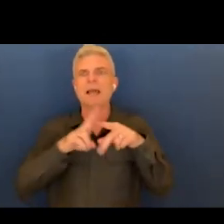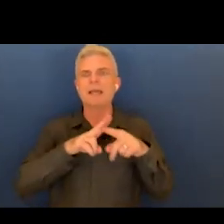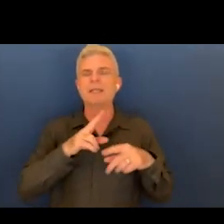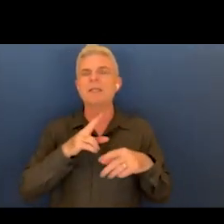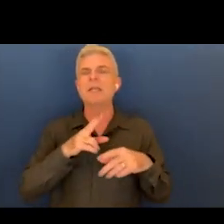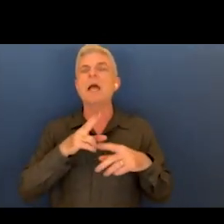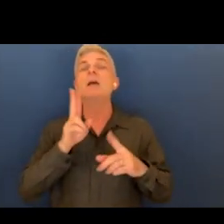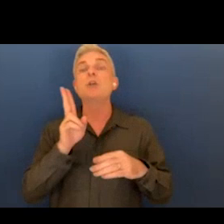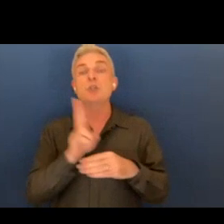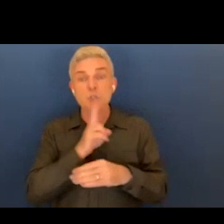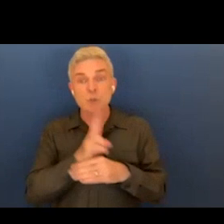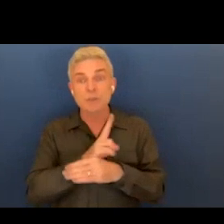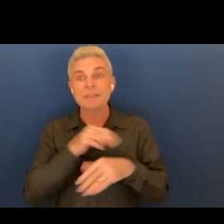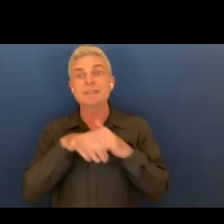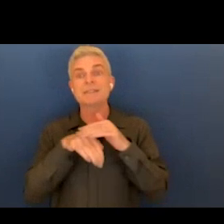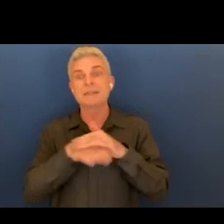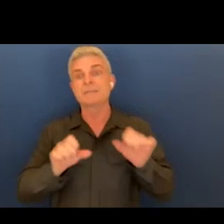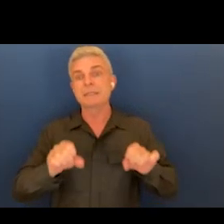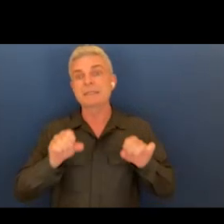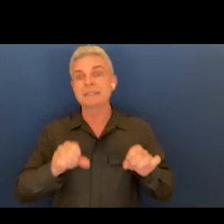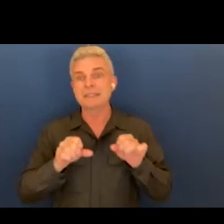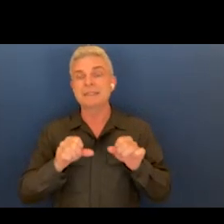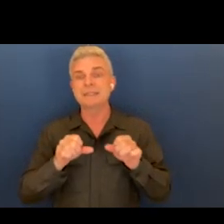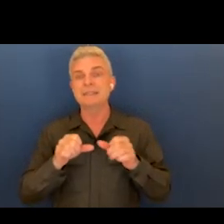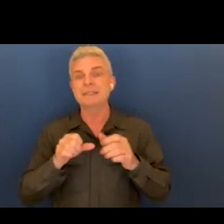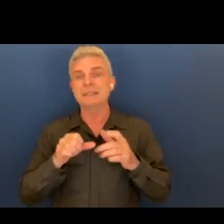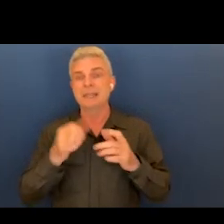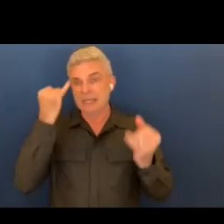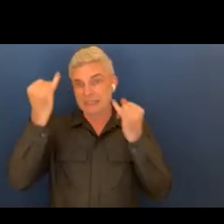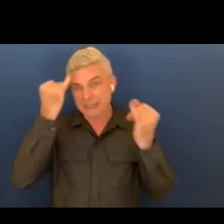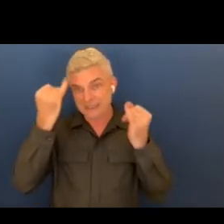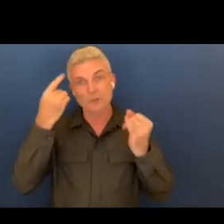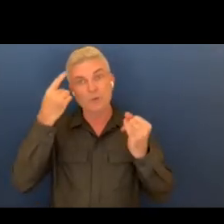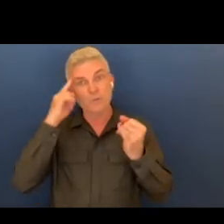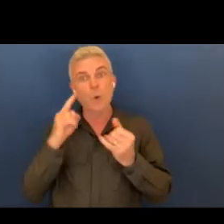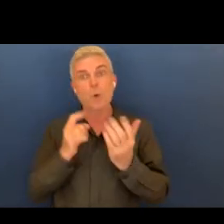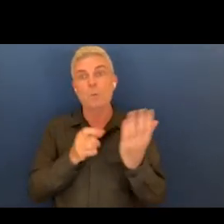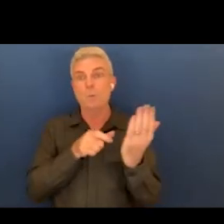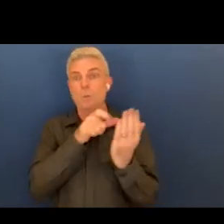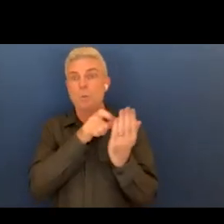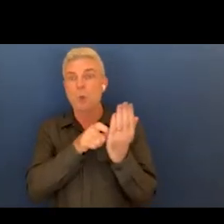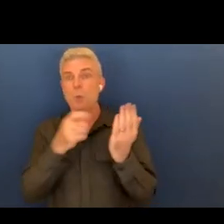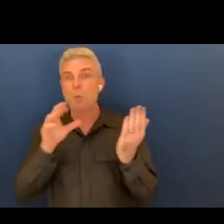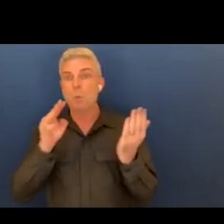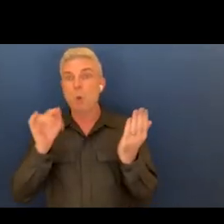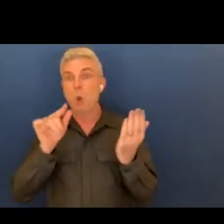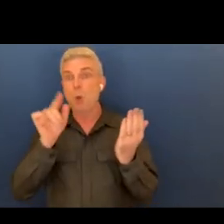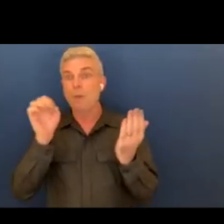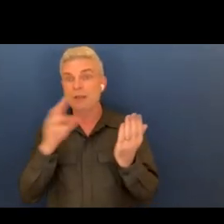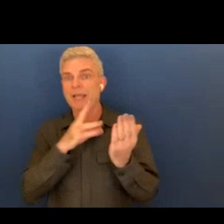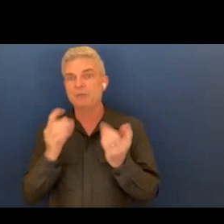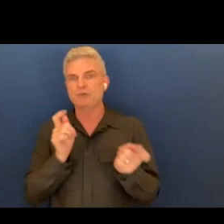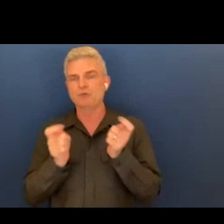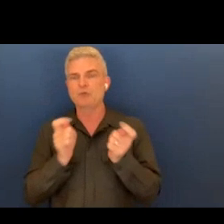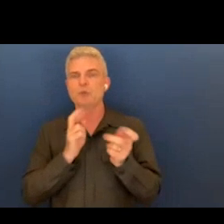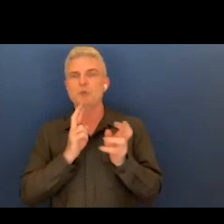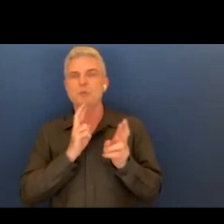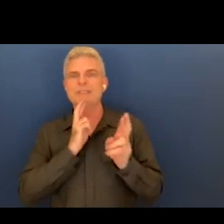around navigation and mobile responsiveness. [Rachel] Question 8: You are technically in